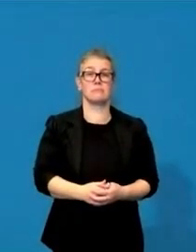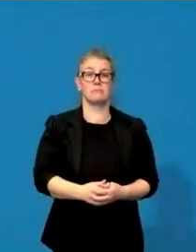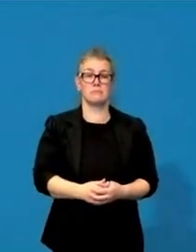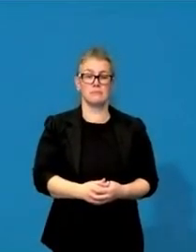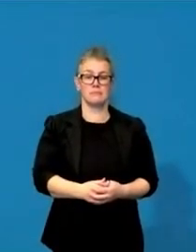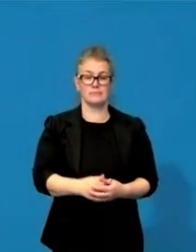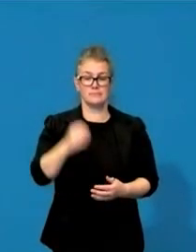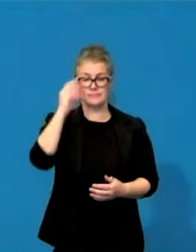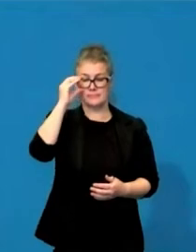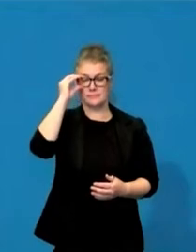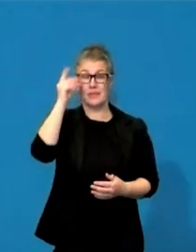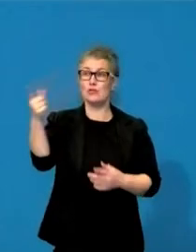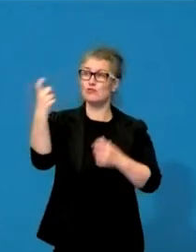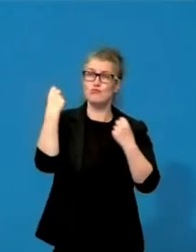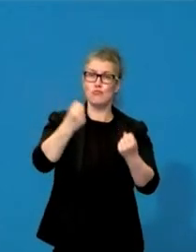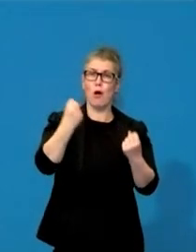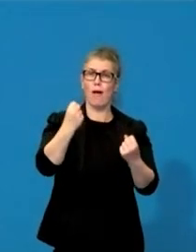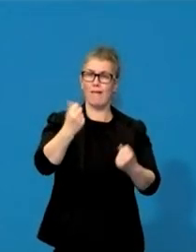Drive eight hours to do one hour a month.